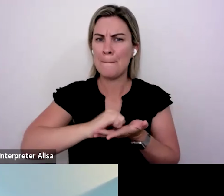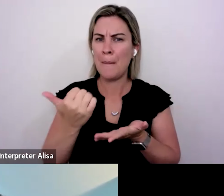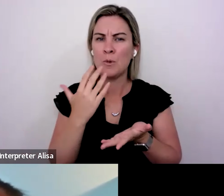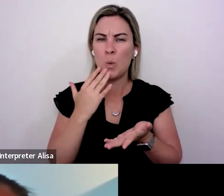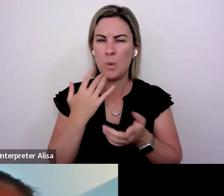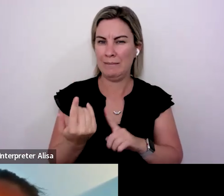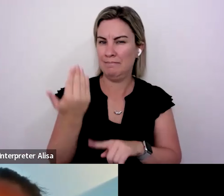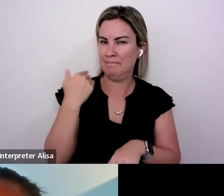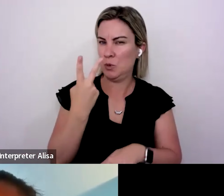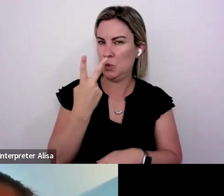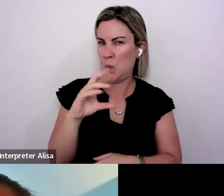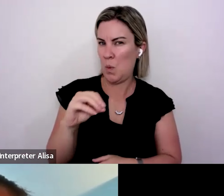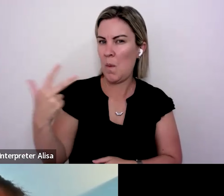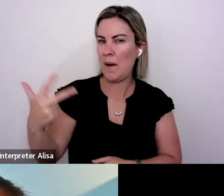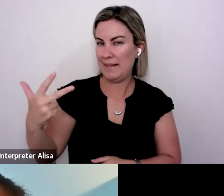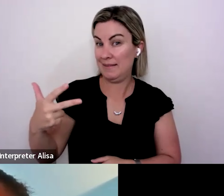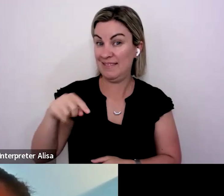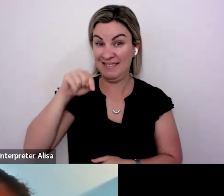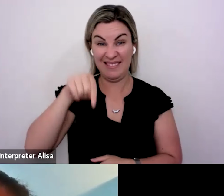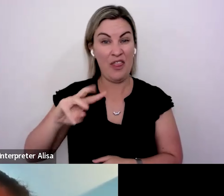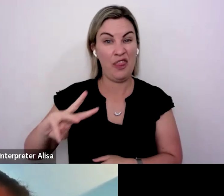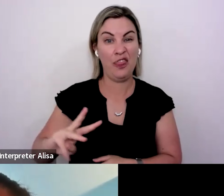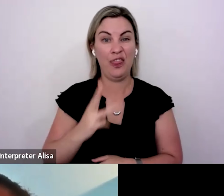This is the third edition of the Australia Council Protocols.